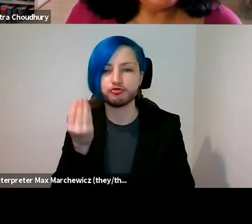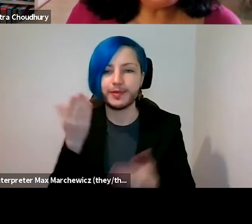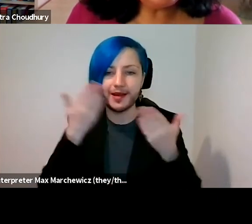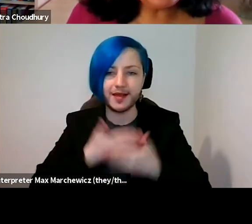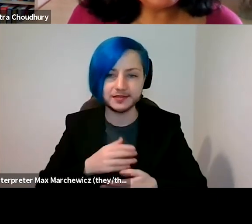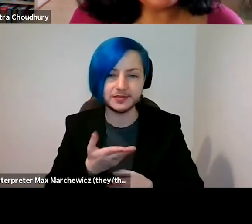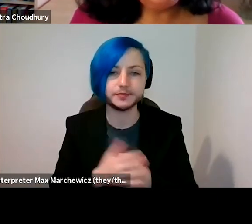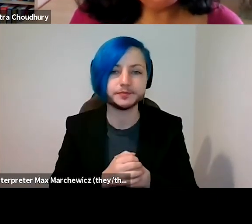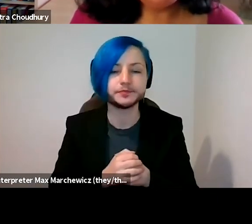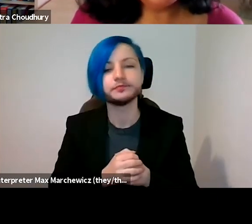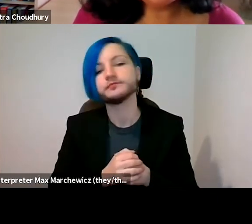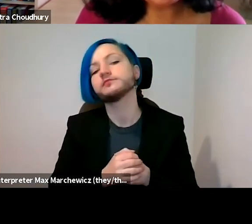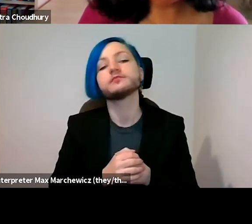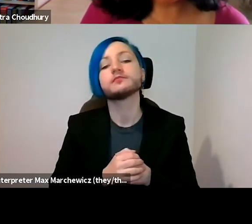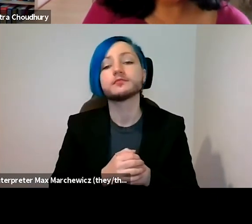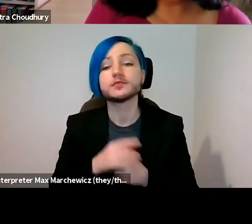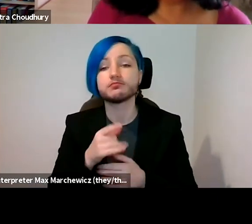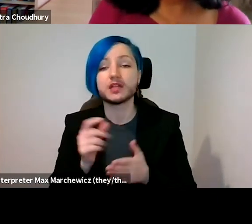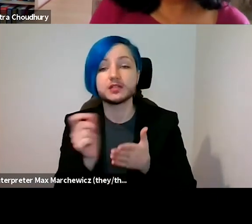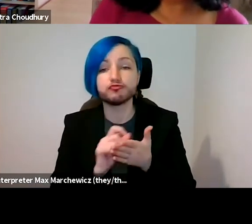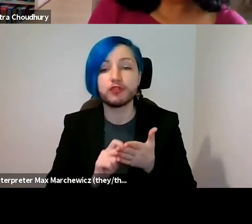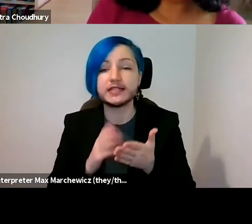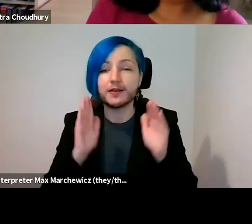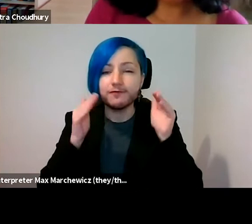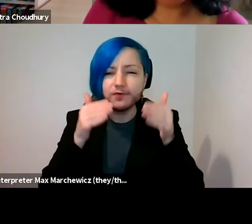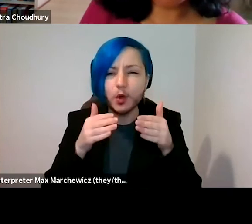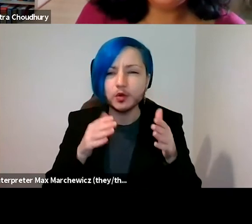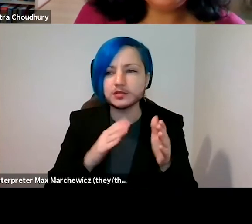But literary writing focused ever more intensely on the East during this period,